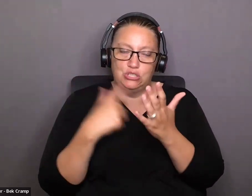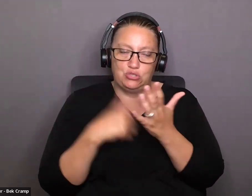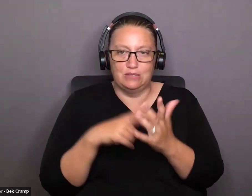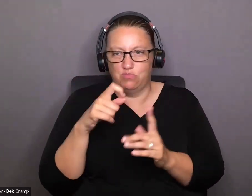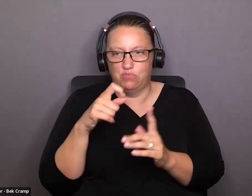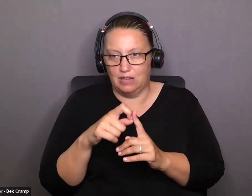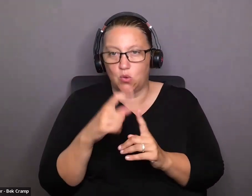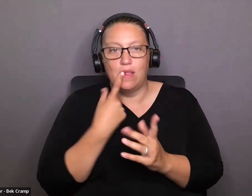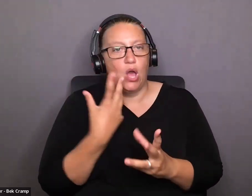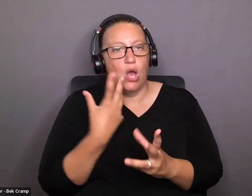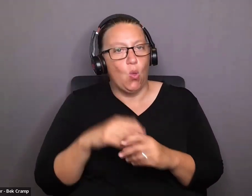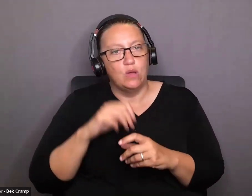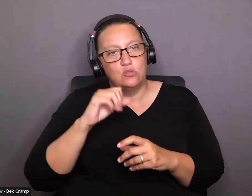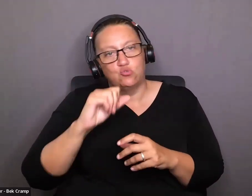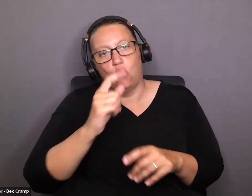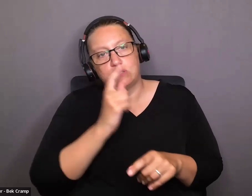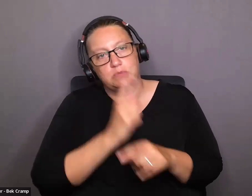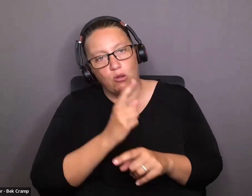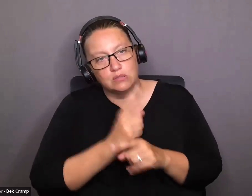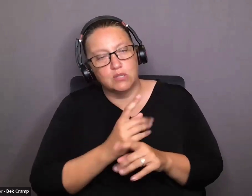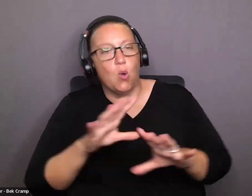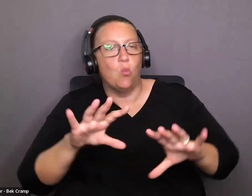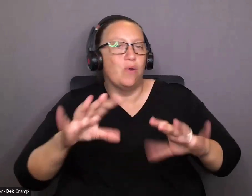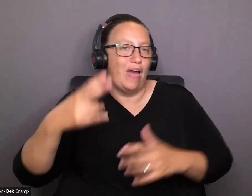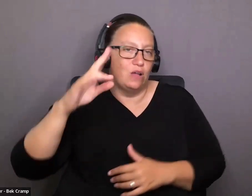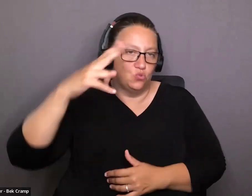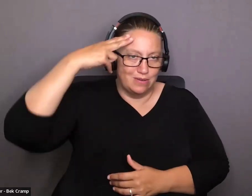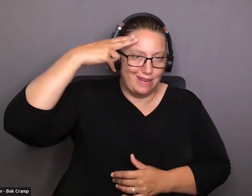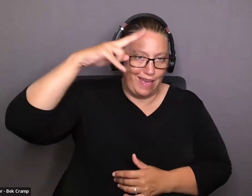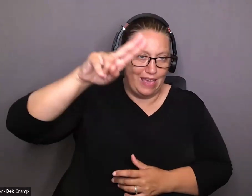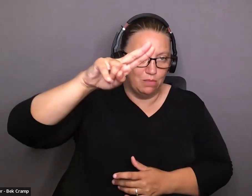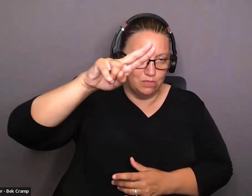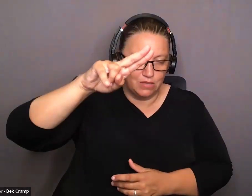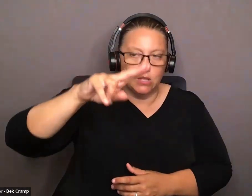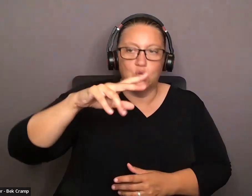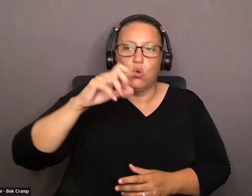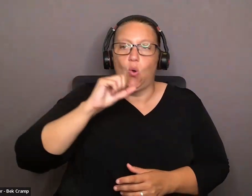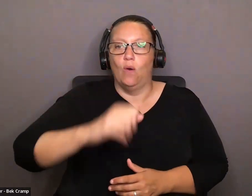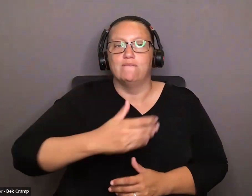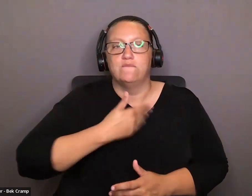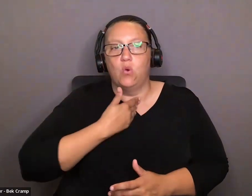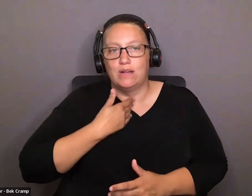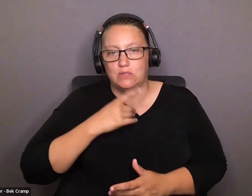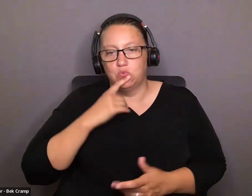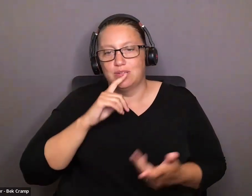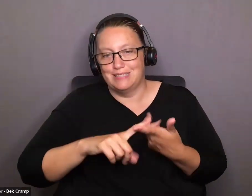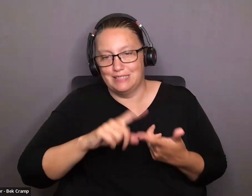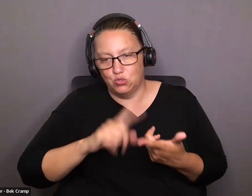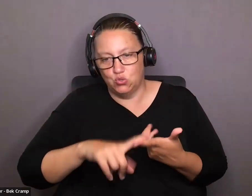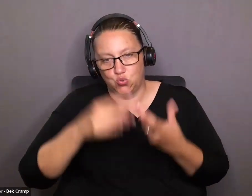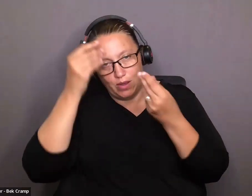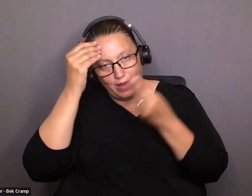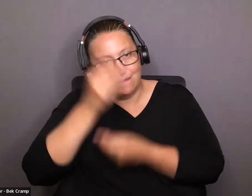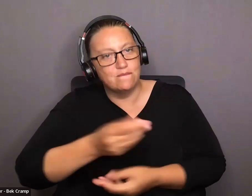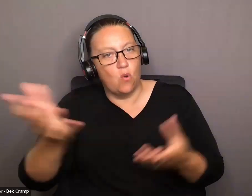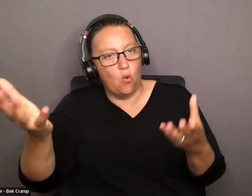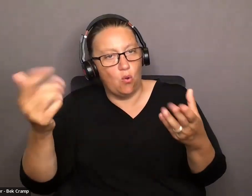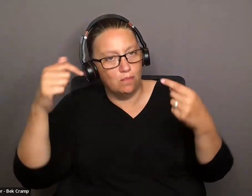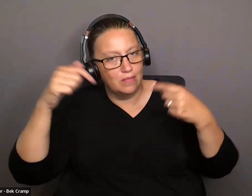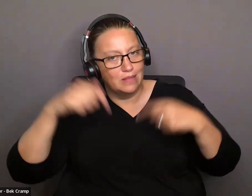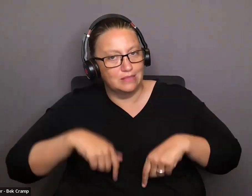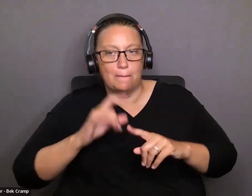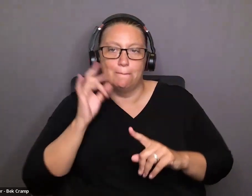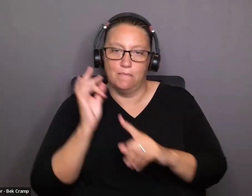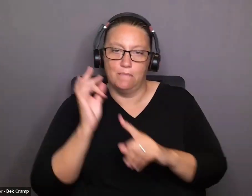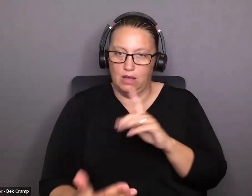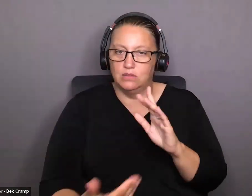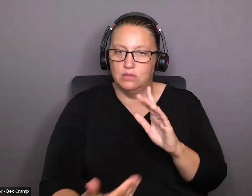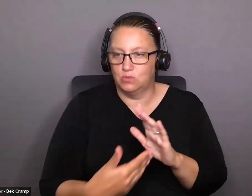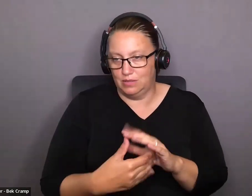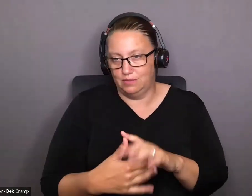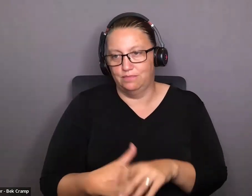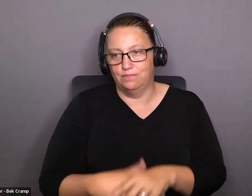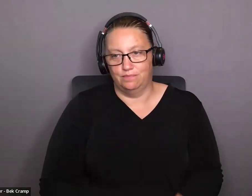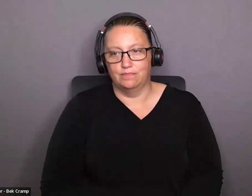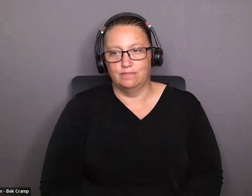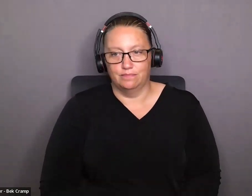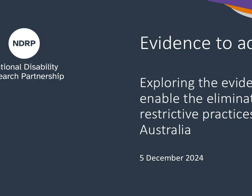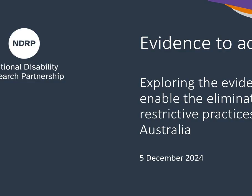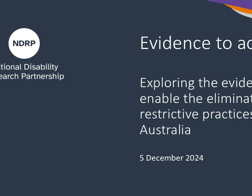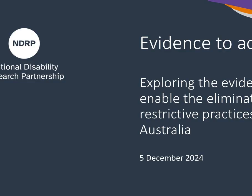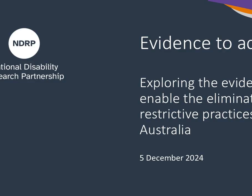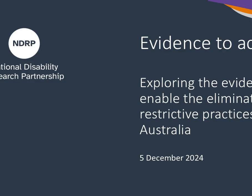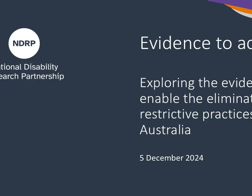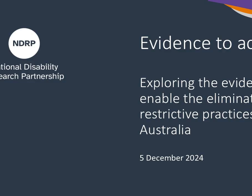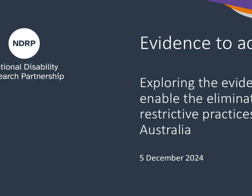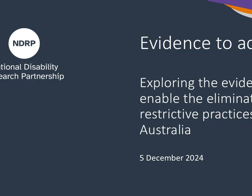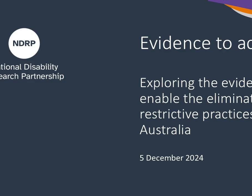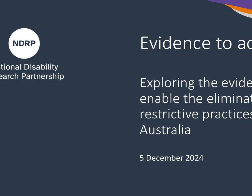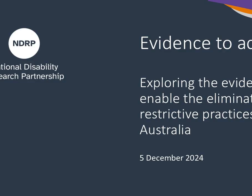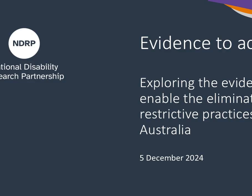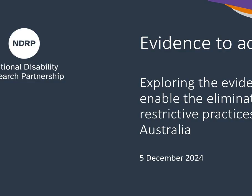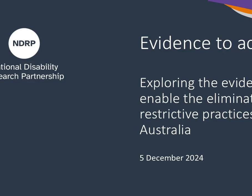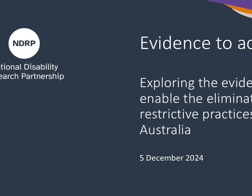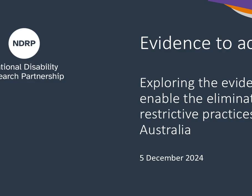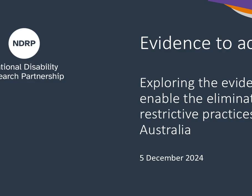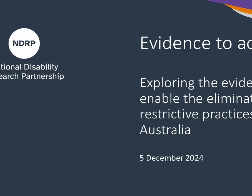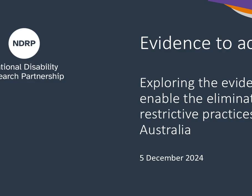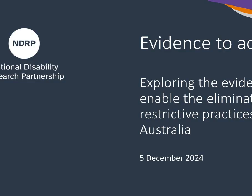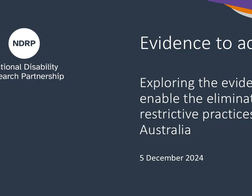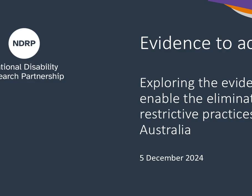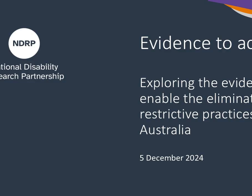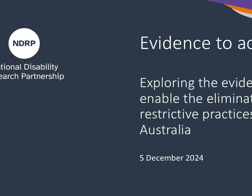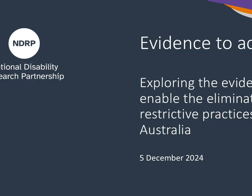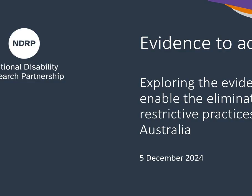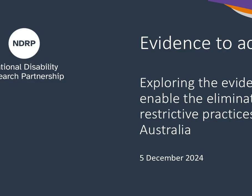names in the proceedings document. So your voice will continue to inform this work beyond today.